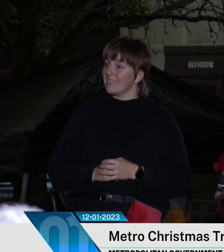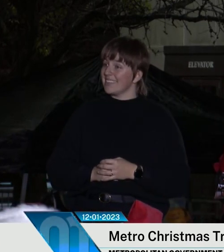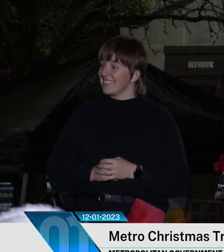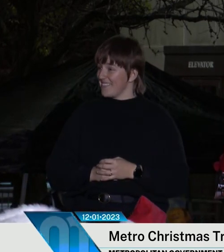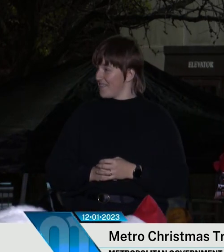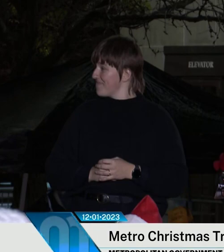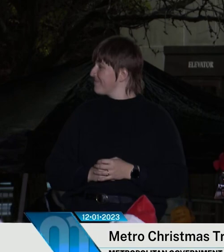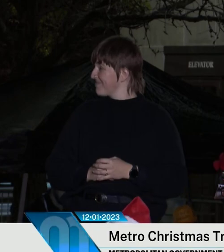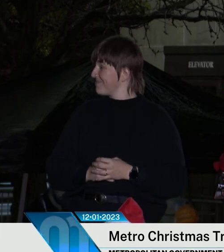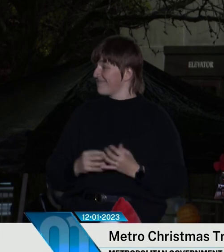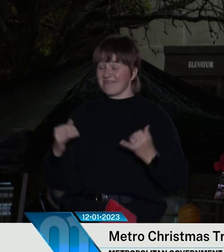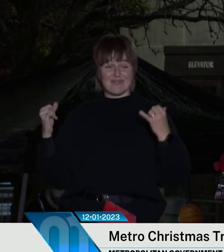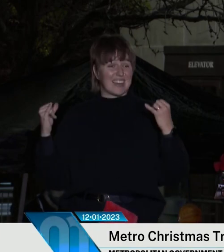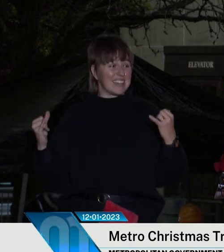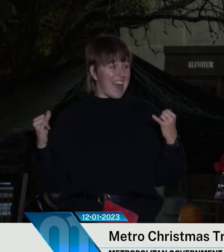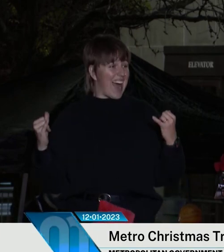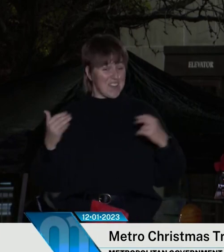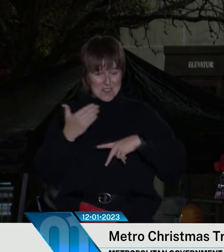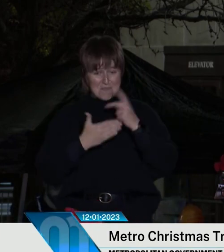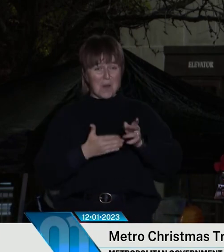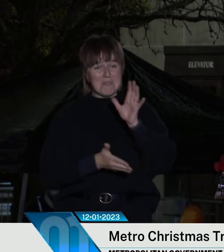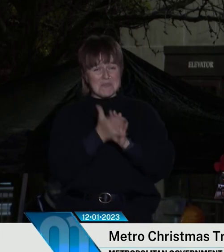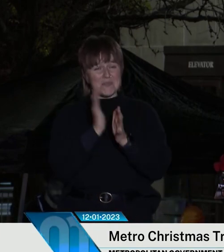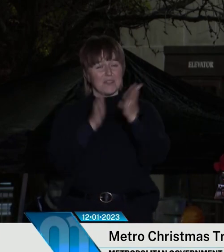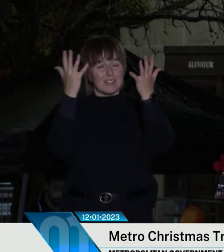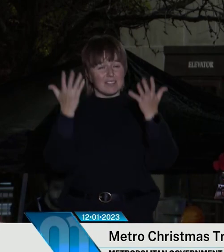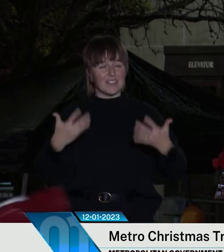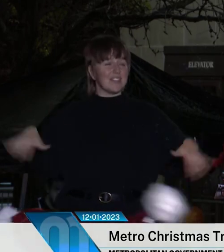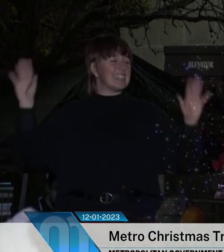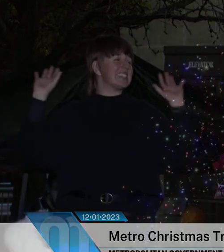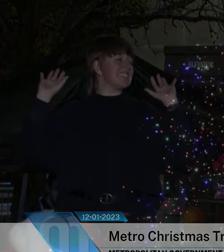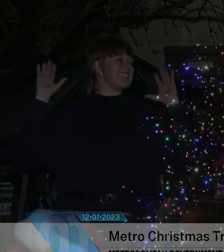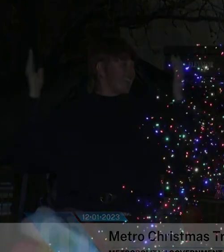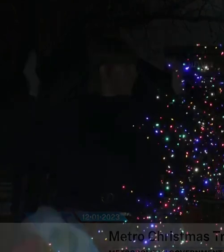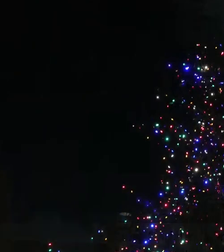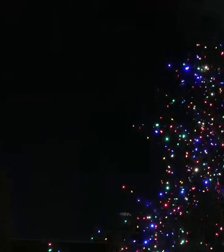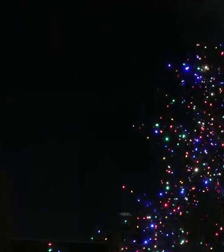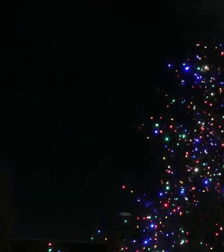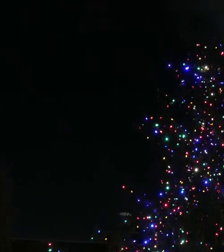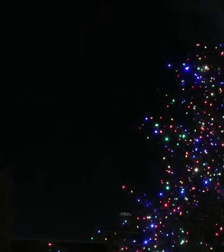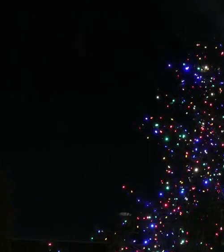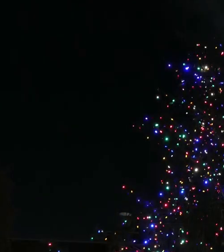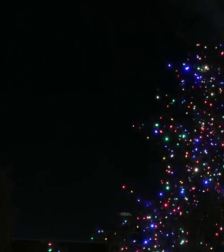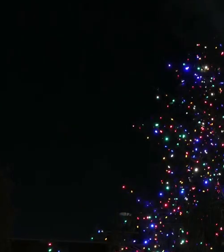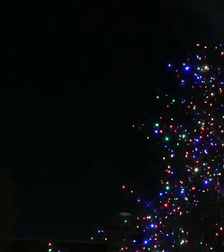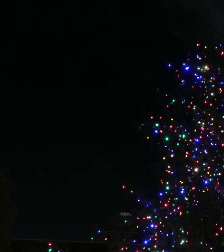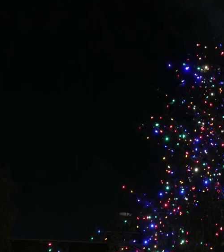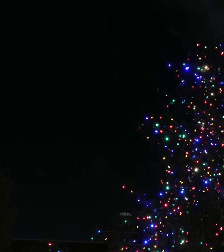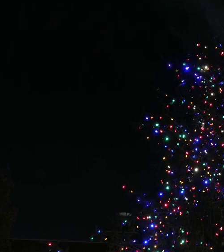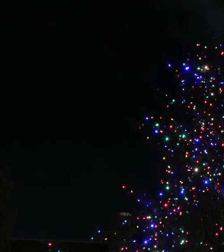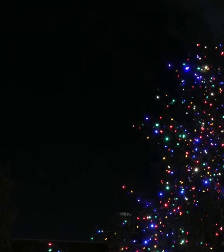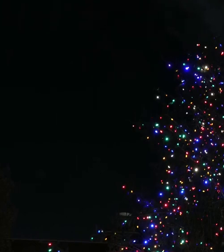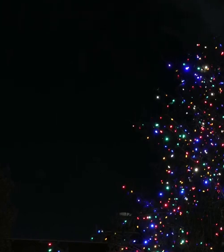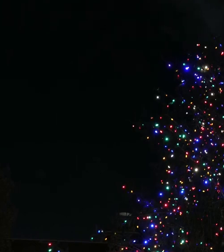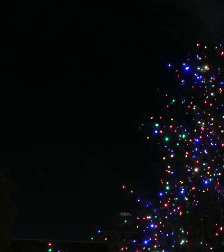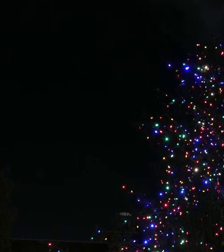BASKET PROGRAM. AND NOW, WELL, EVERYBODY, BY THE END OF OUR